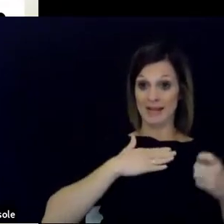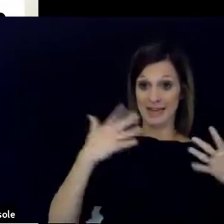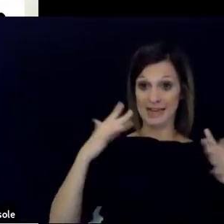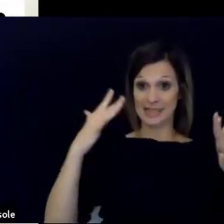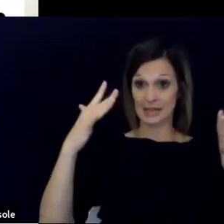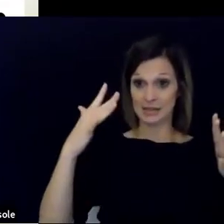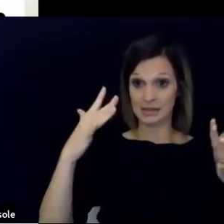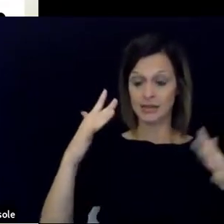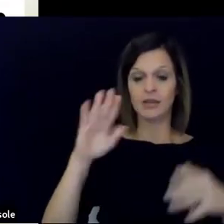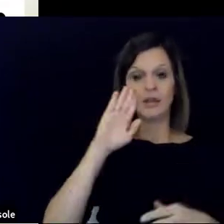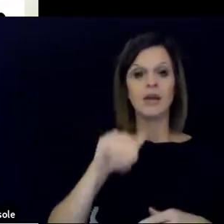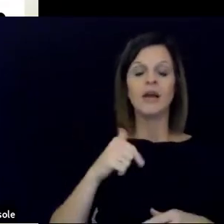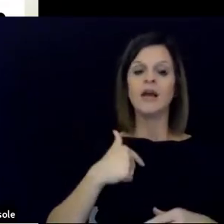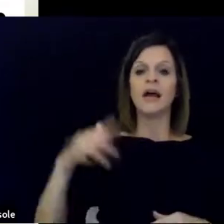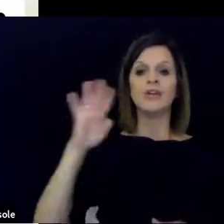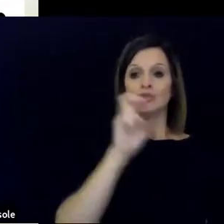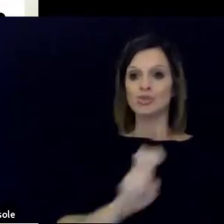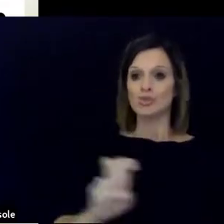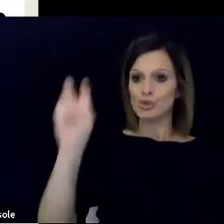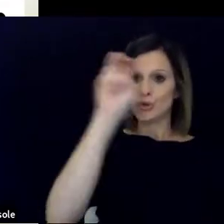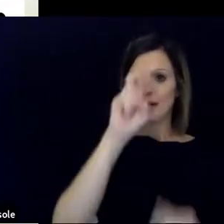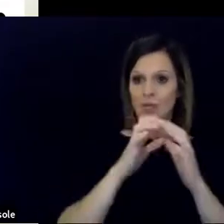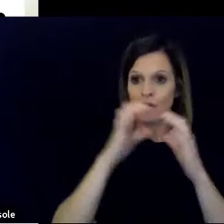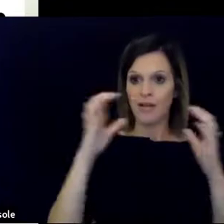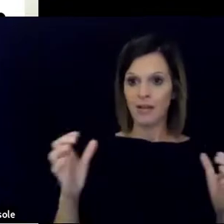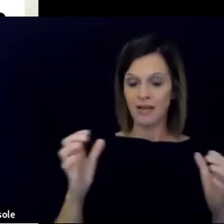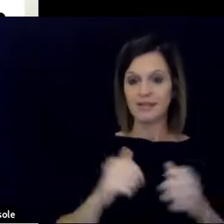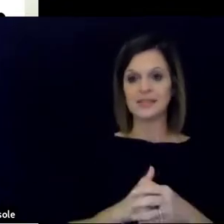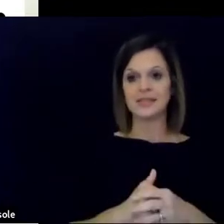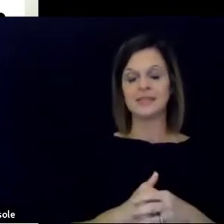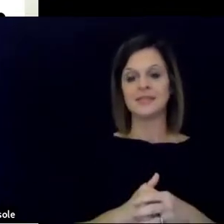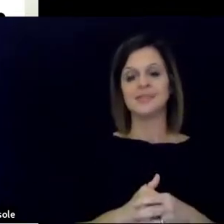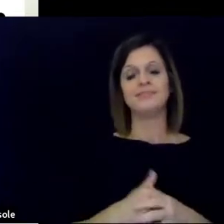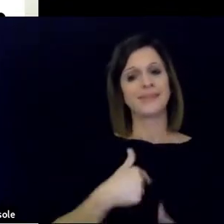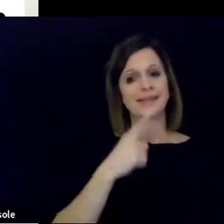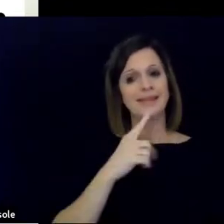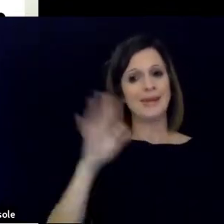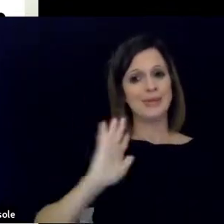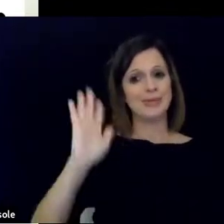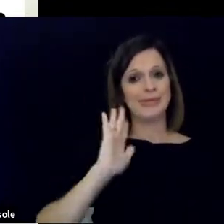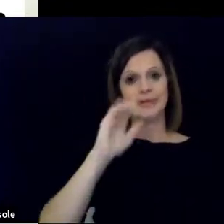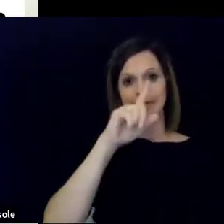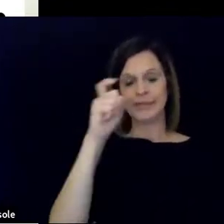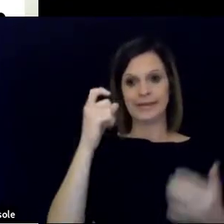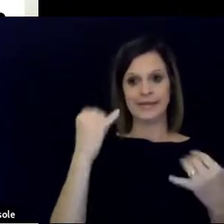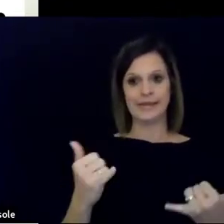You know, I used to travel a lot. I have to say used to now because I haven't been able to travel since March,